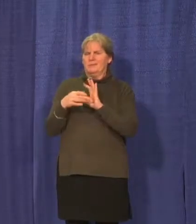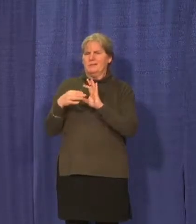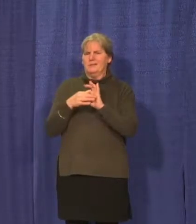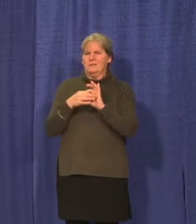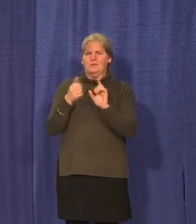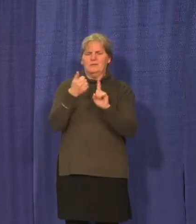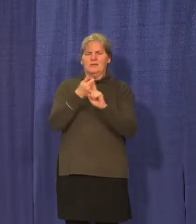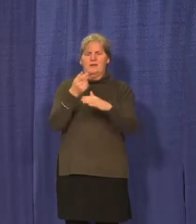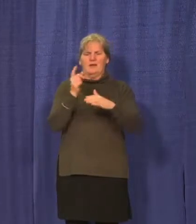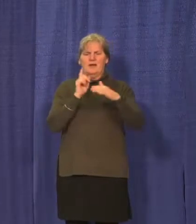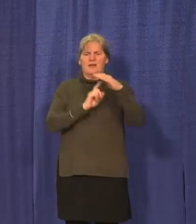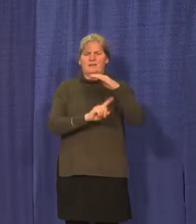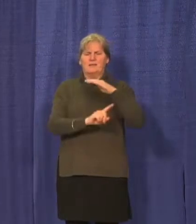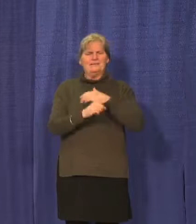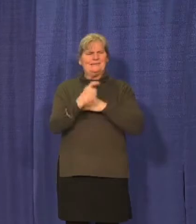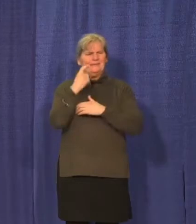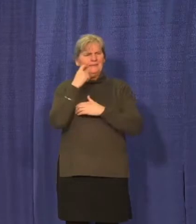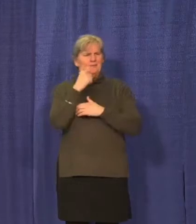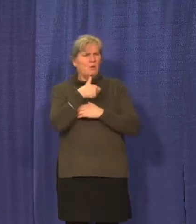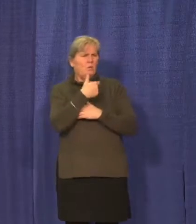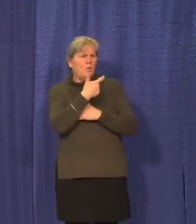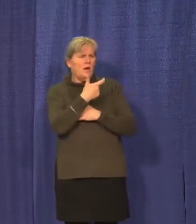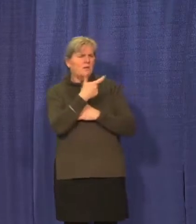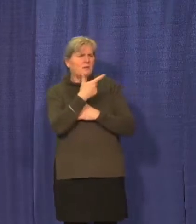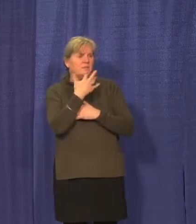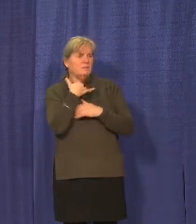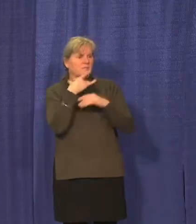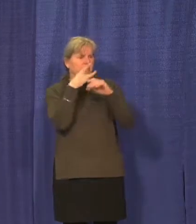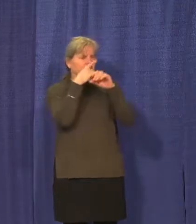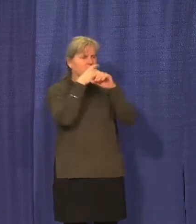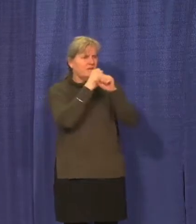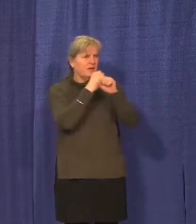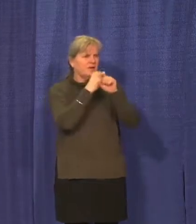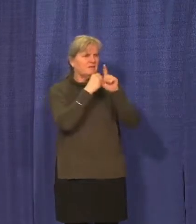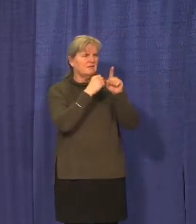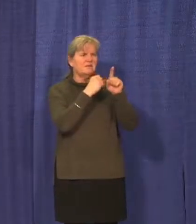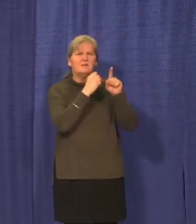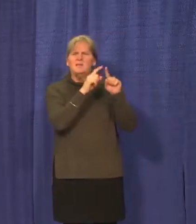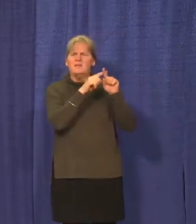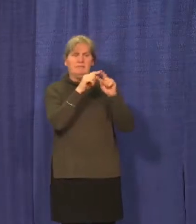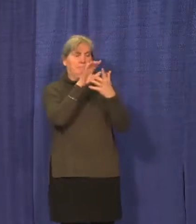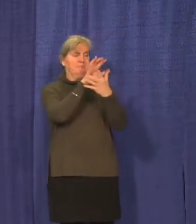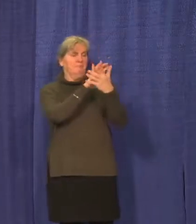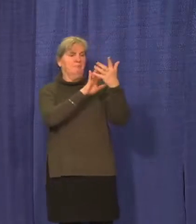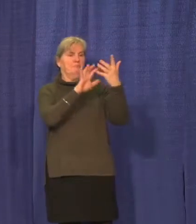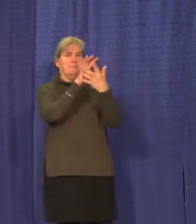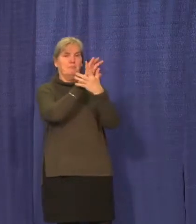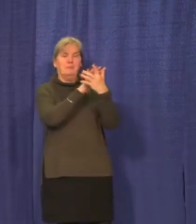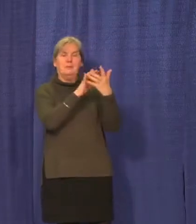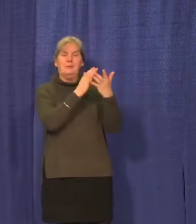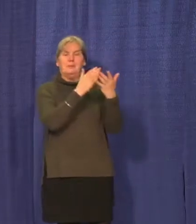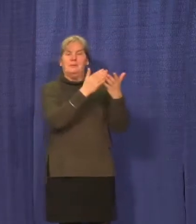I was watching a conversation on social media earlier this week that kind of fascinated. There was all kinds of confusion